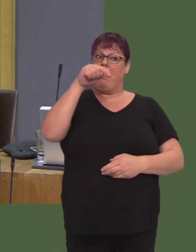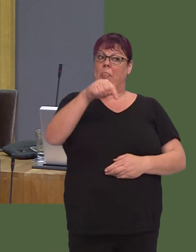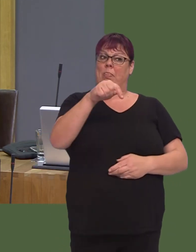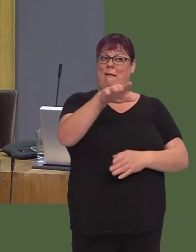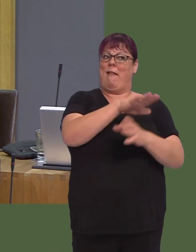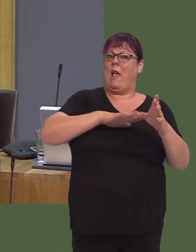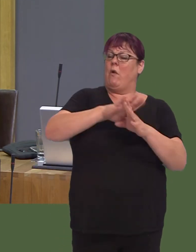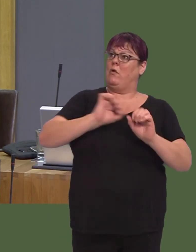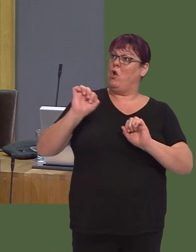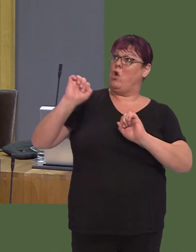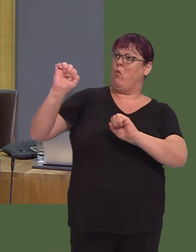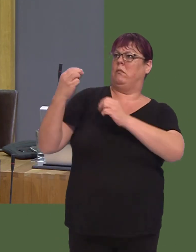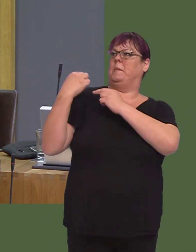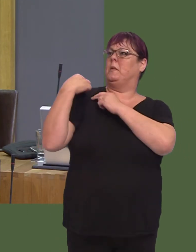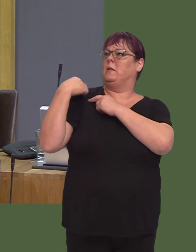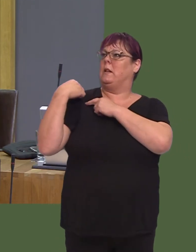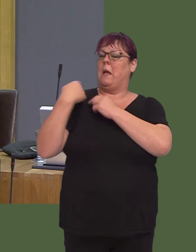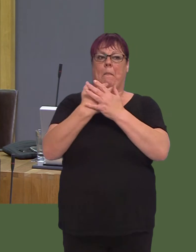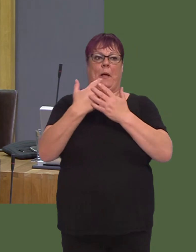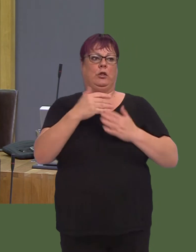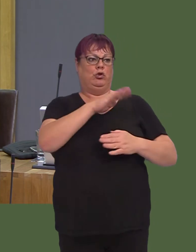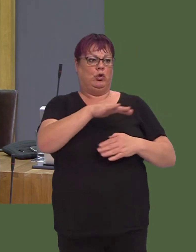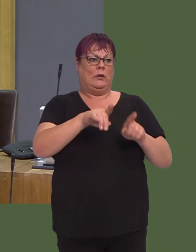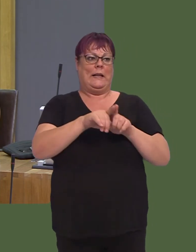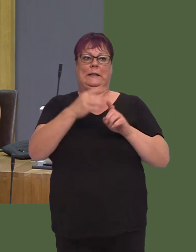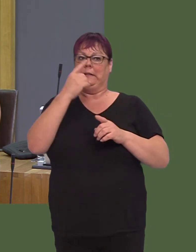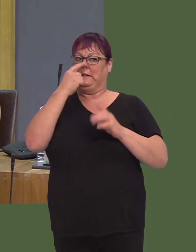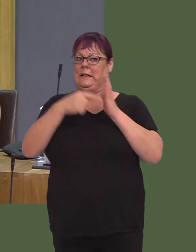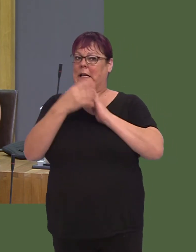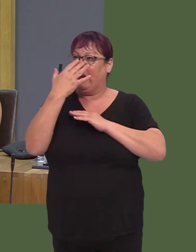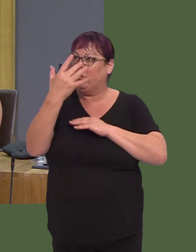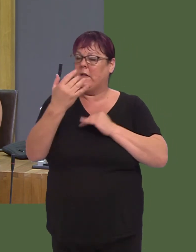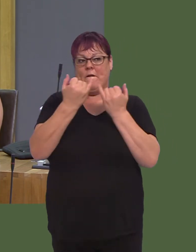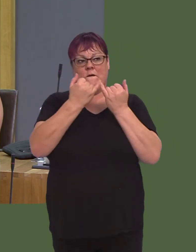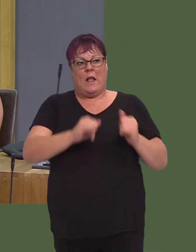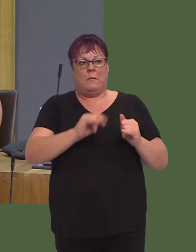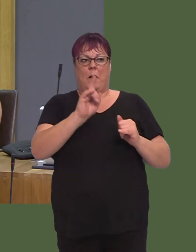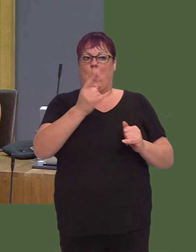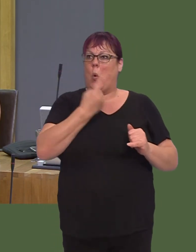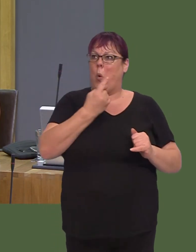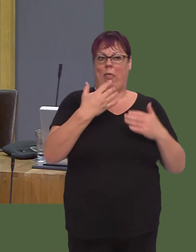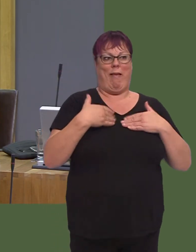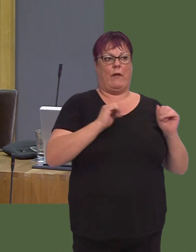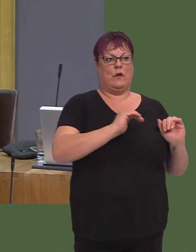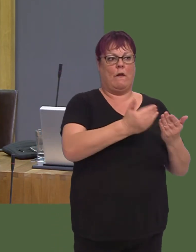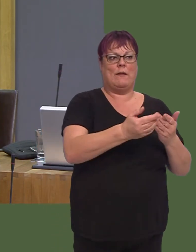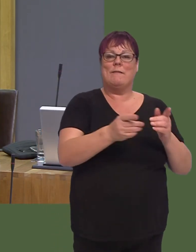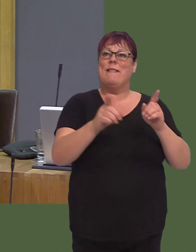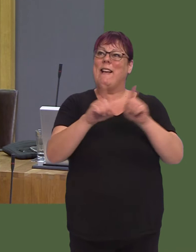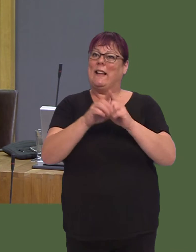This is an area under your control, First Minister. Many children and teenagers are being failed by the health service primarily, but also